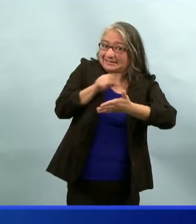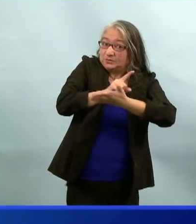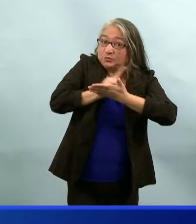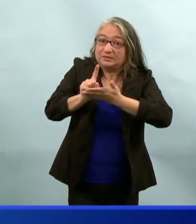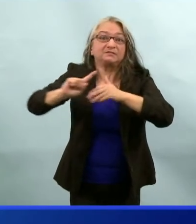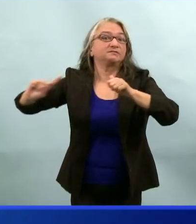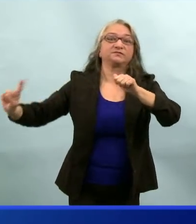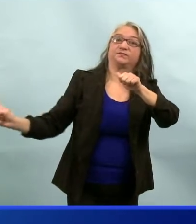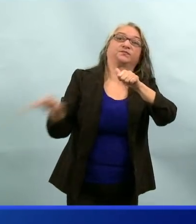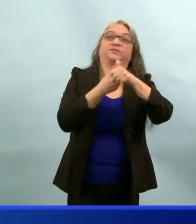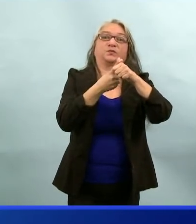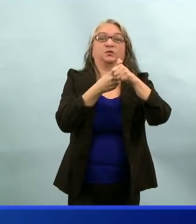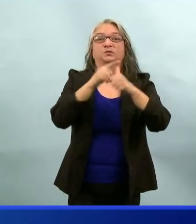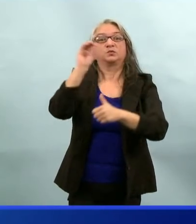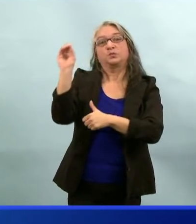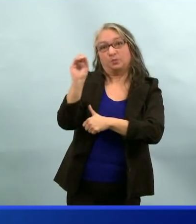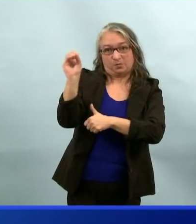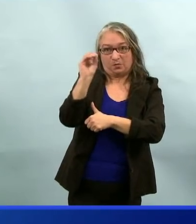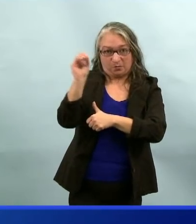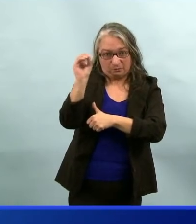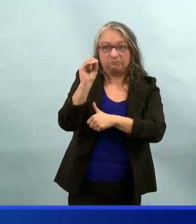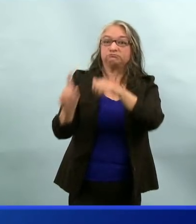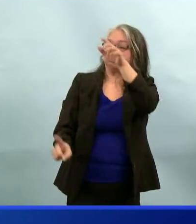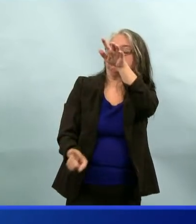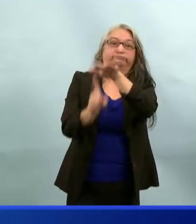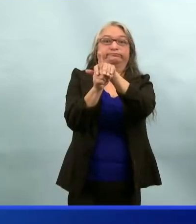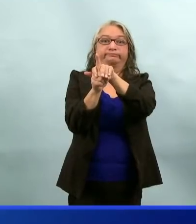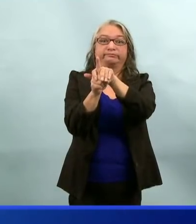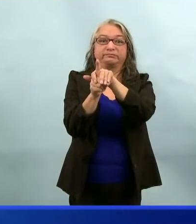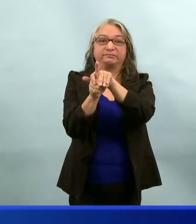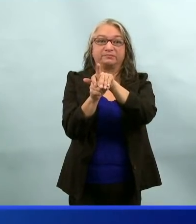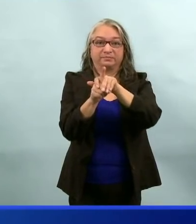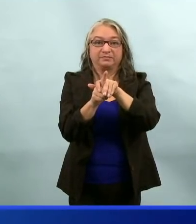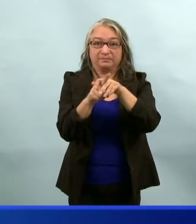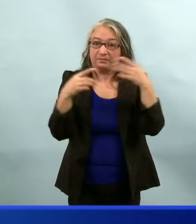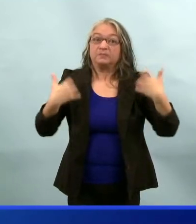turning our thoughts again to the protection of the vaccines and the benefits of the booster dose